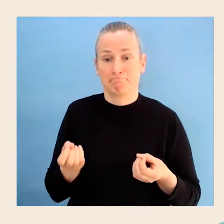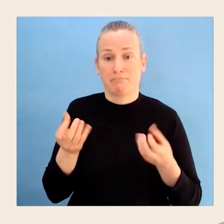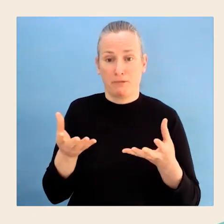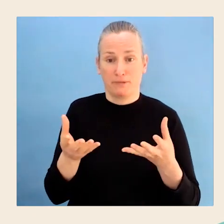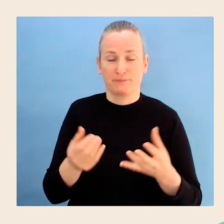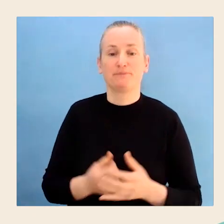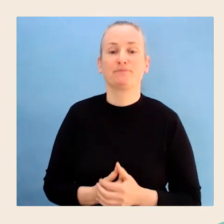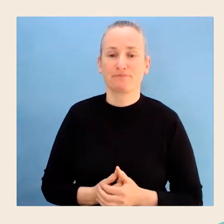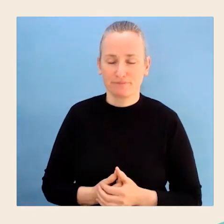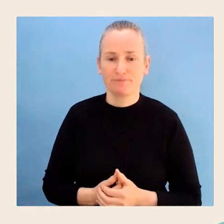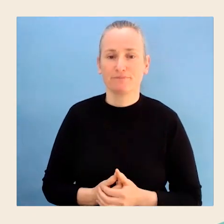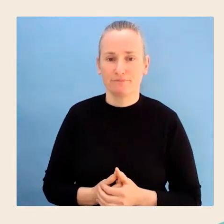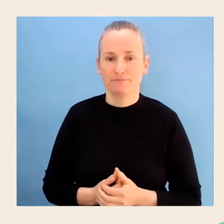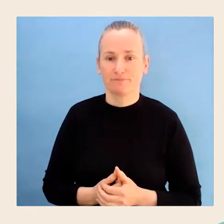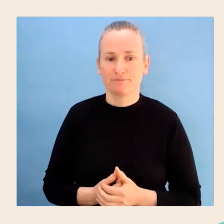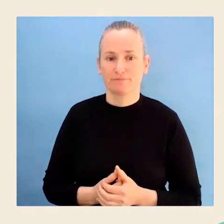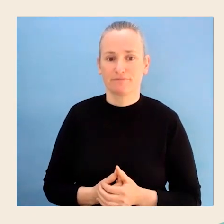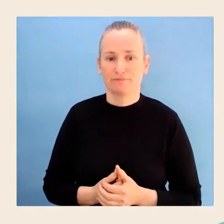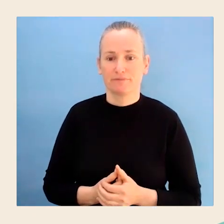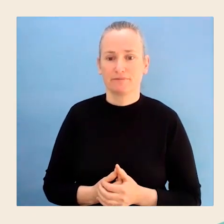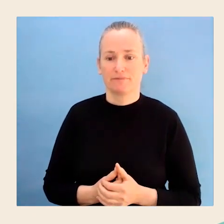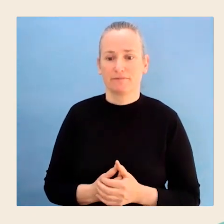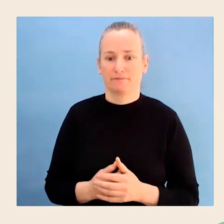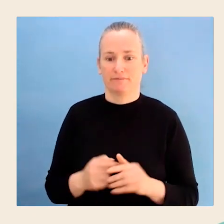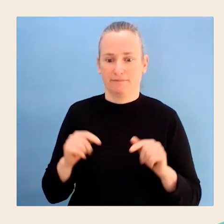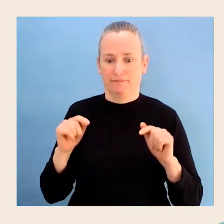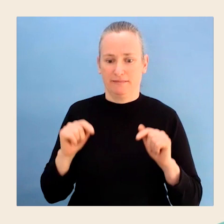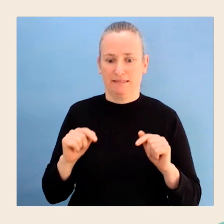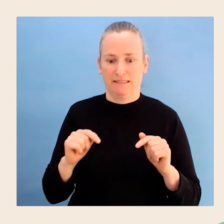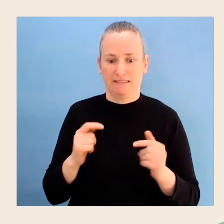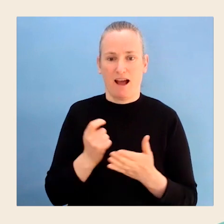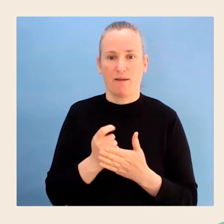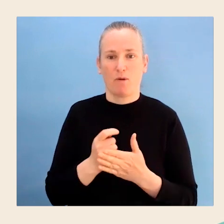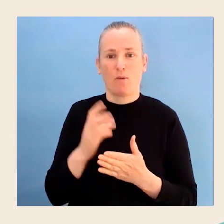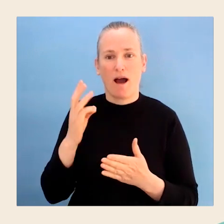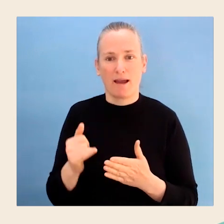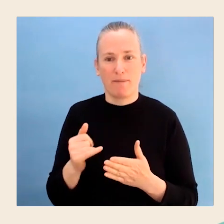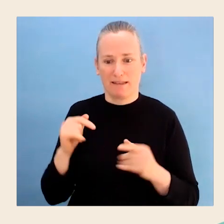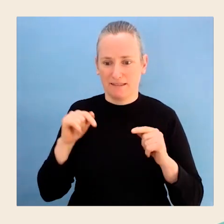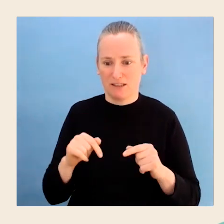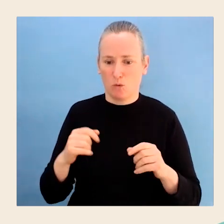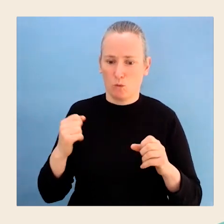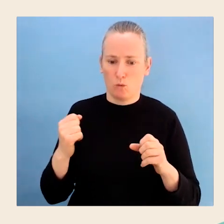to interrupt us at this particular moment, because this is a historic moment.